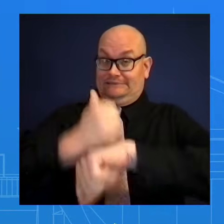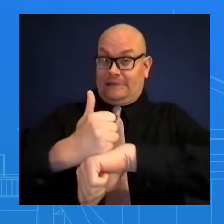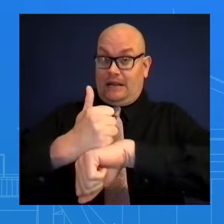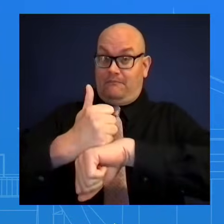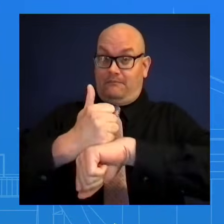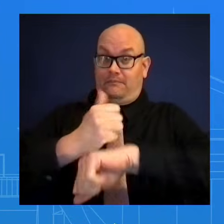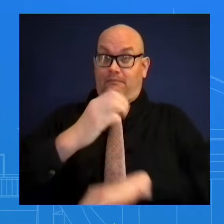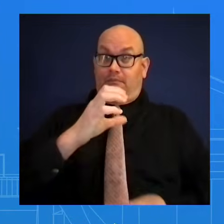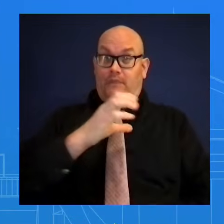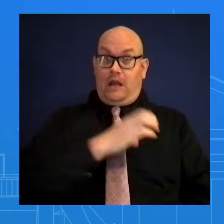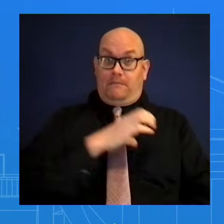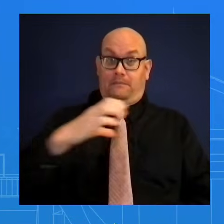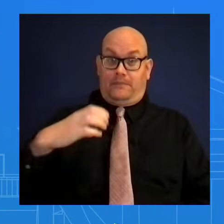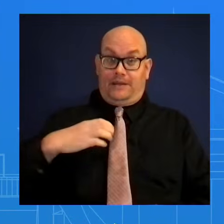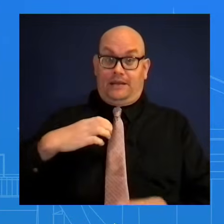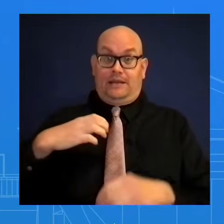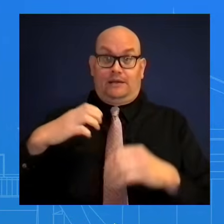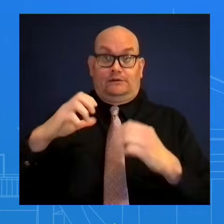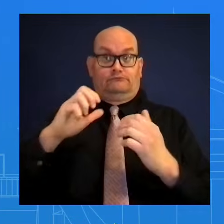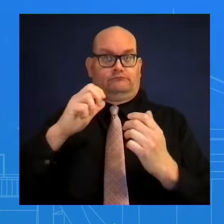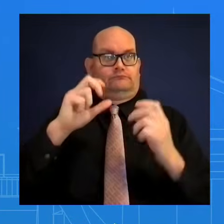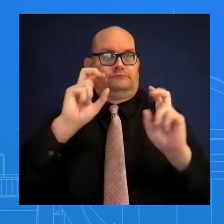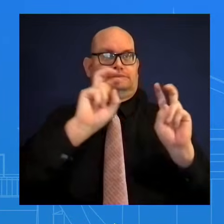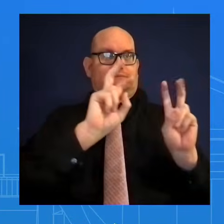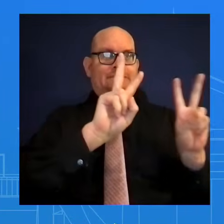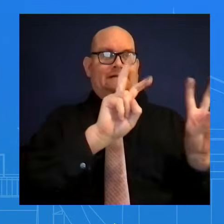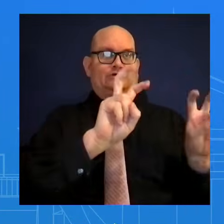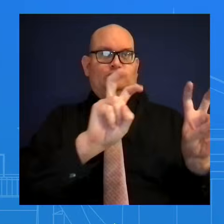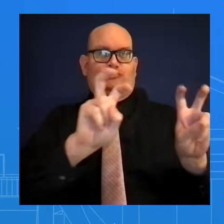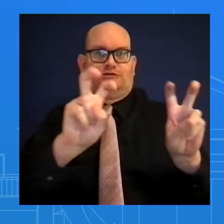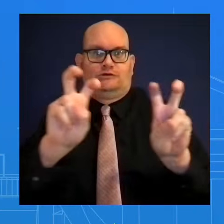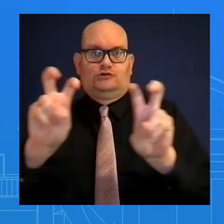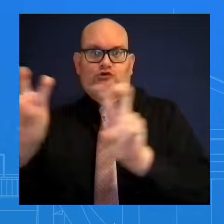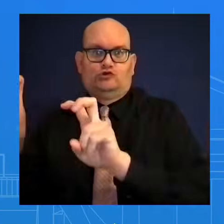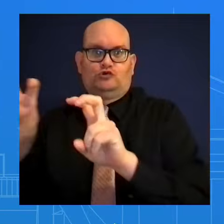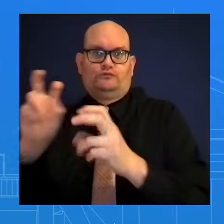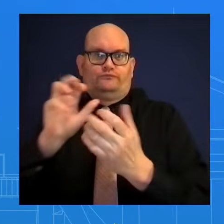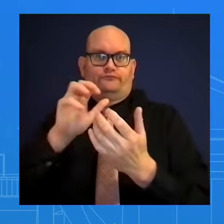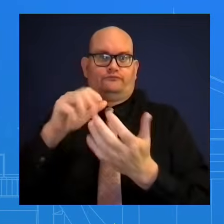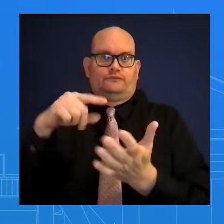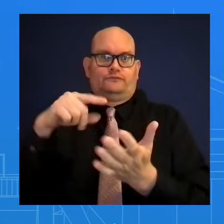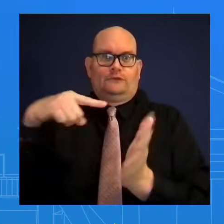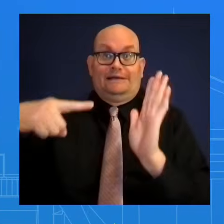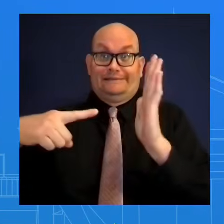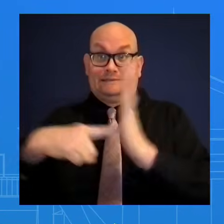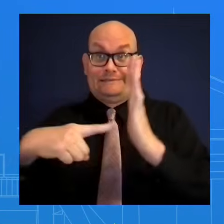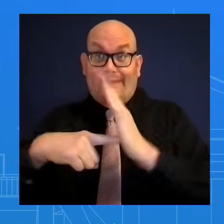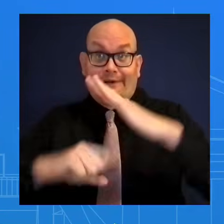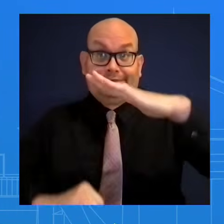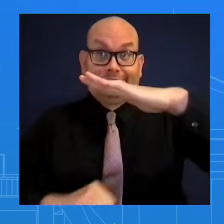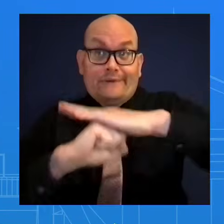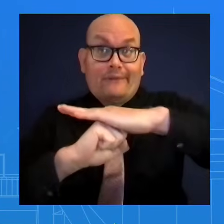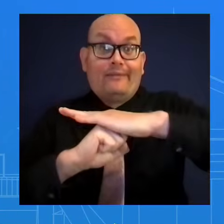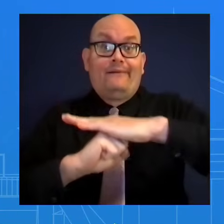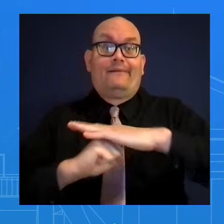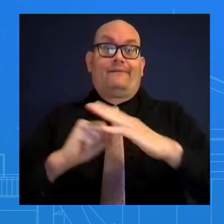Did this come up in the budget talks? And does the White House support the idea? Ms. Jean-Pierre: So here's -- as you know -- Director Young was here.